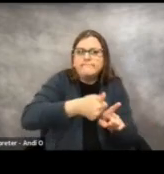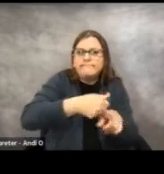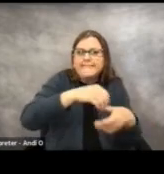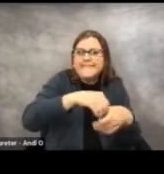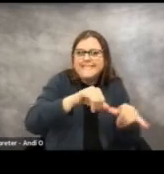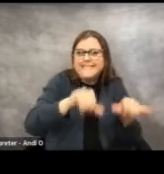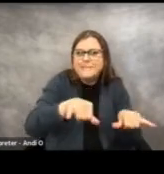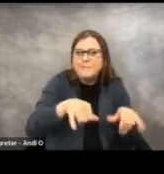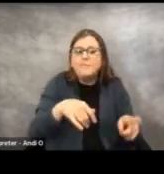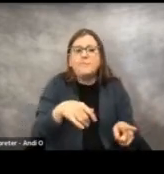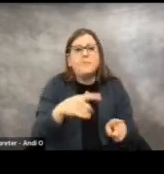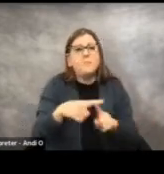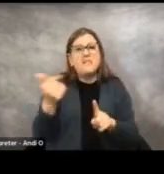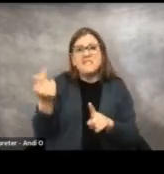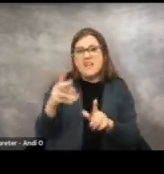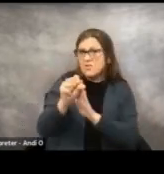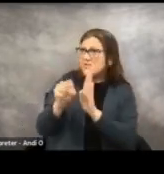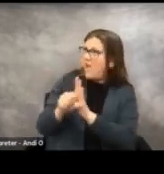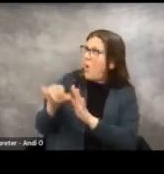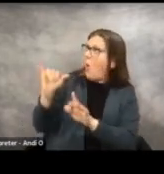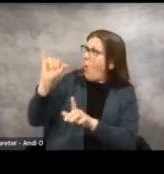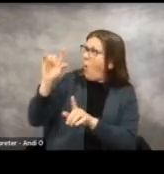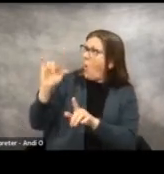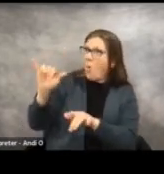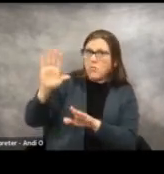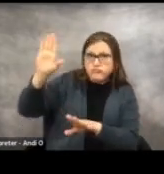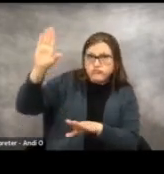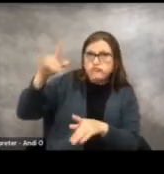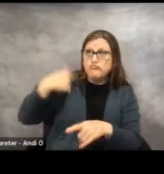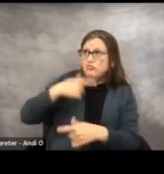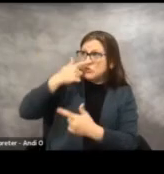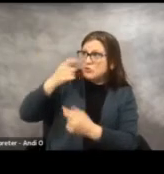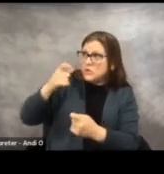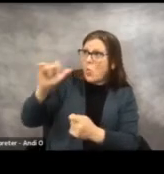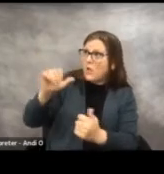several states expressed an interest to address this intersection. Next slide,